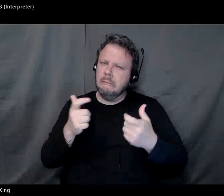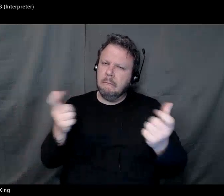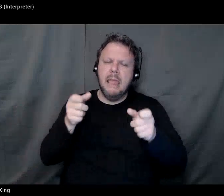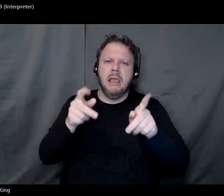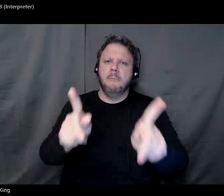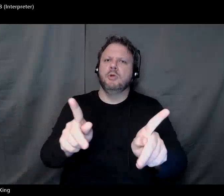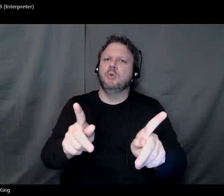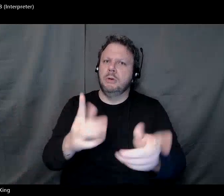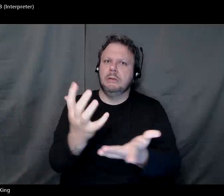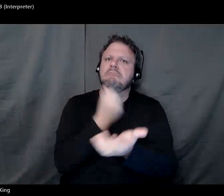I think.